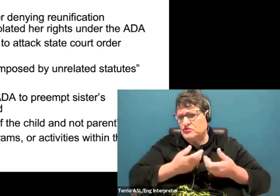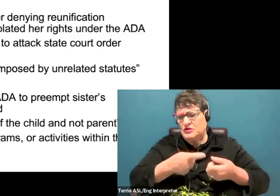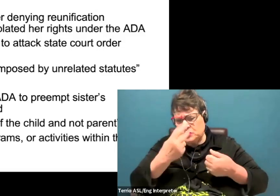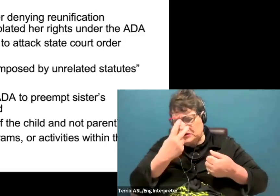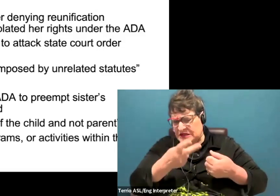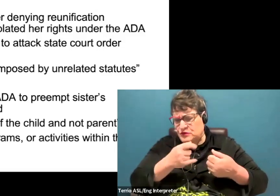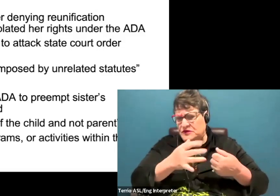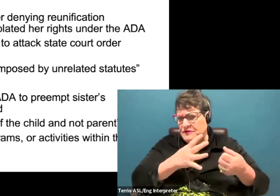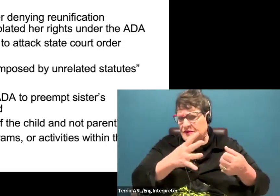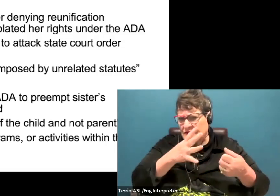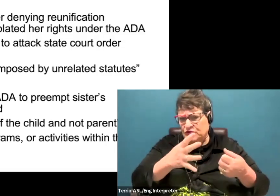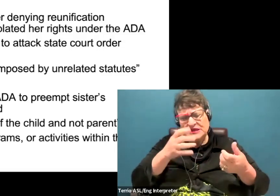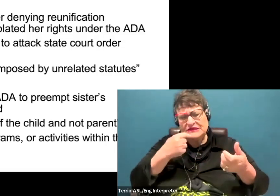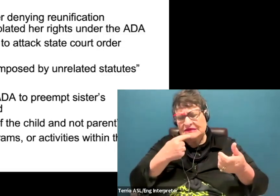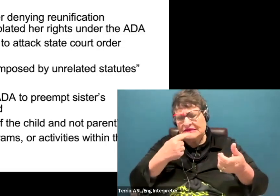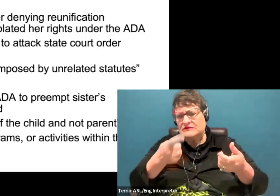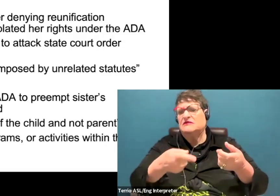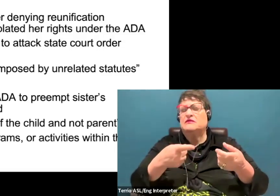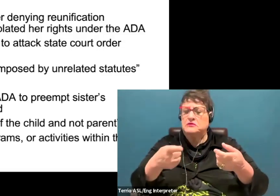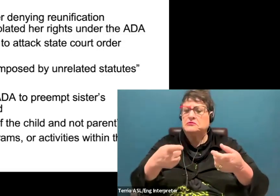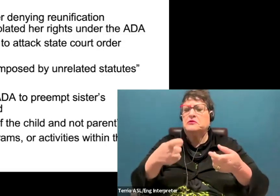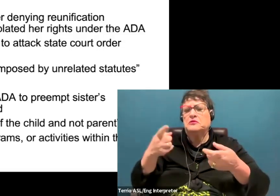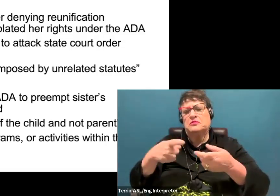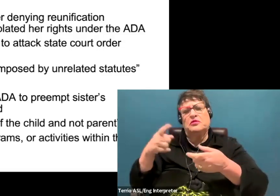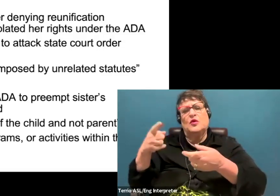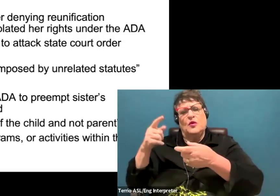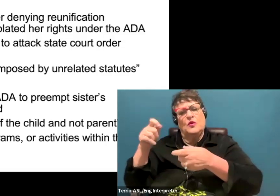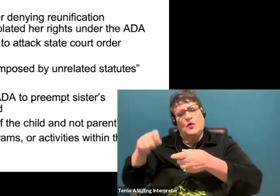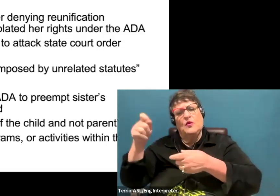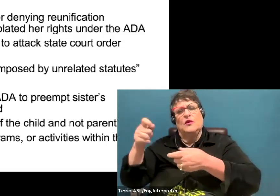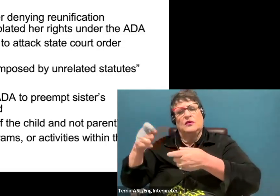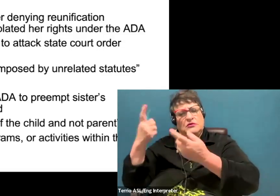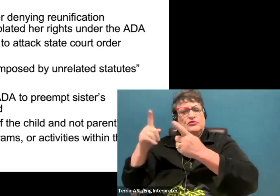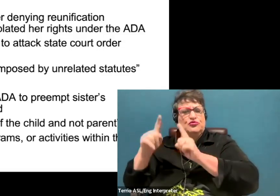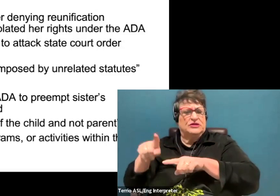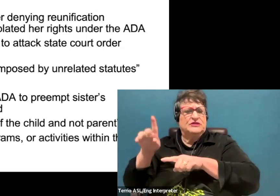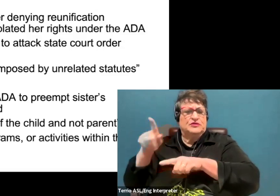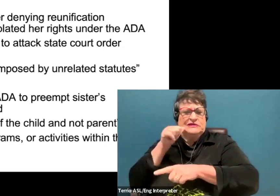unfortunately agrees with CPS and the sister. And what they say is is that